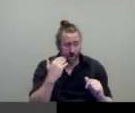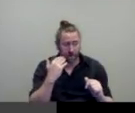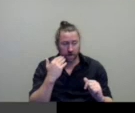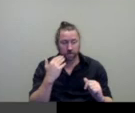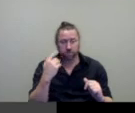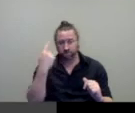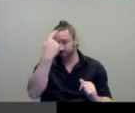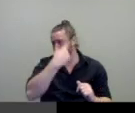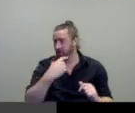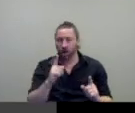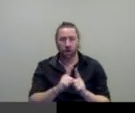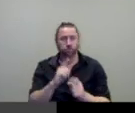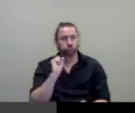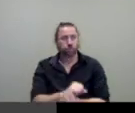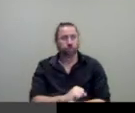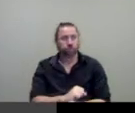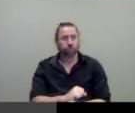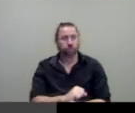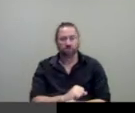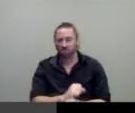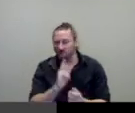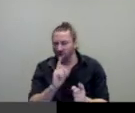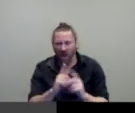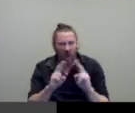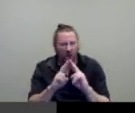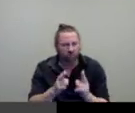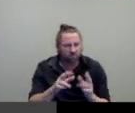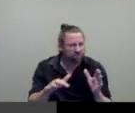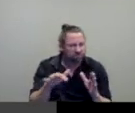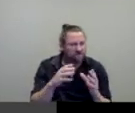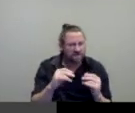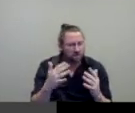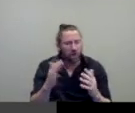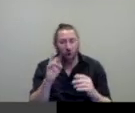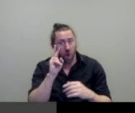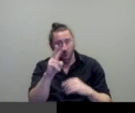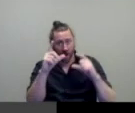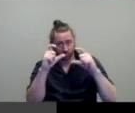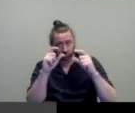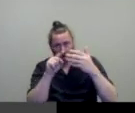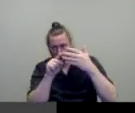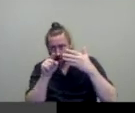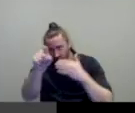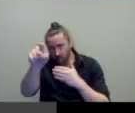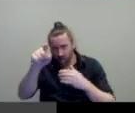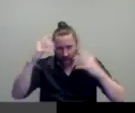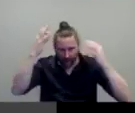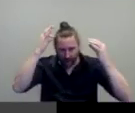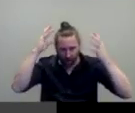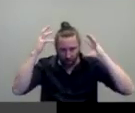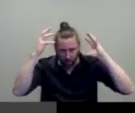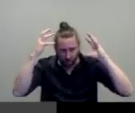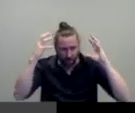a woman is pictured trapped in a domestic space and looking beyond the camera her disheveled hair